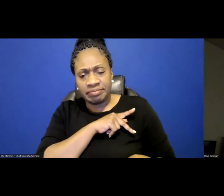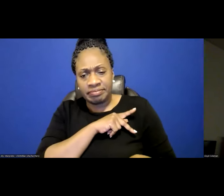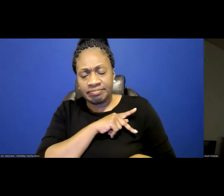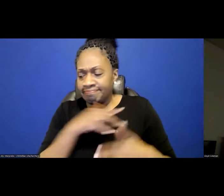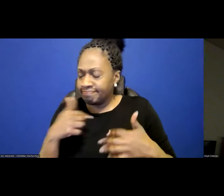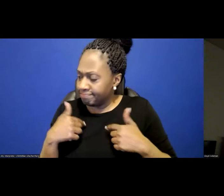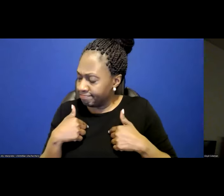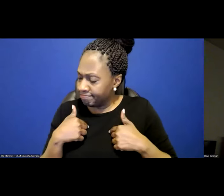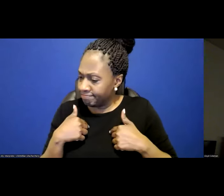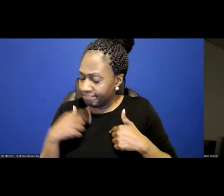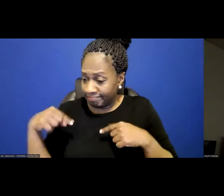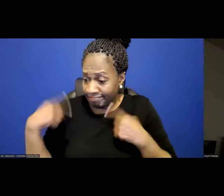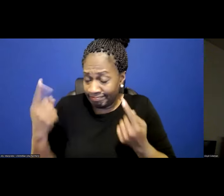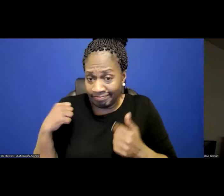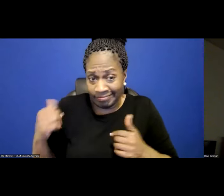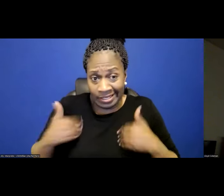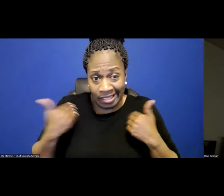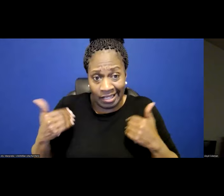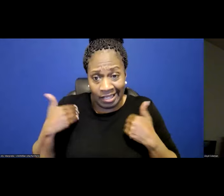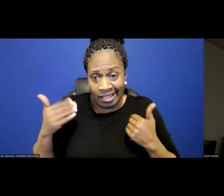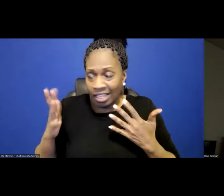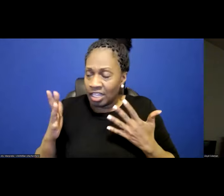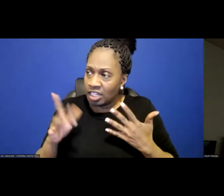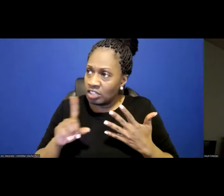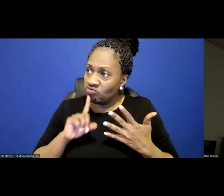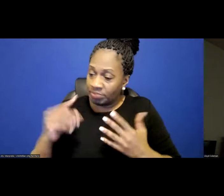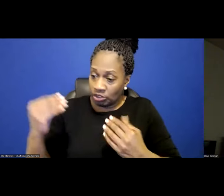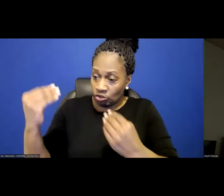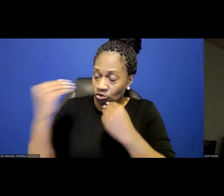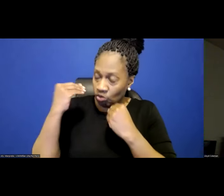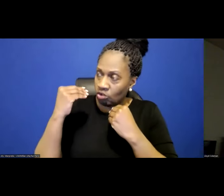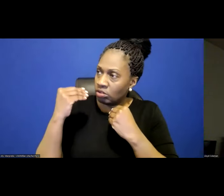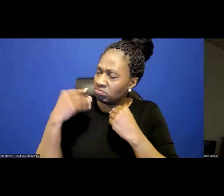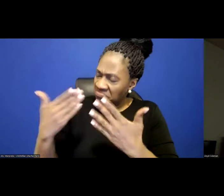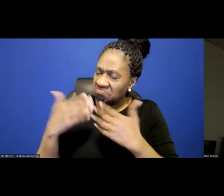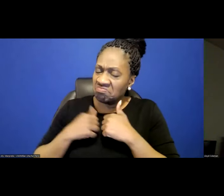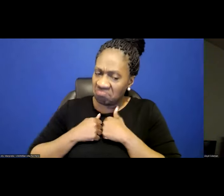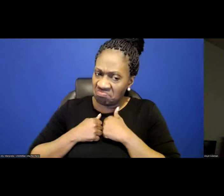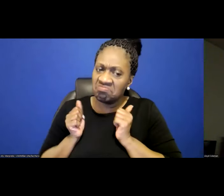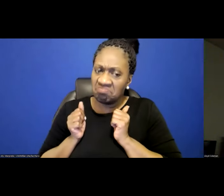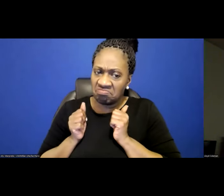I think ever since I was young I've been sort of really taught to disclose my disability.